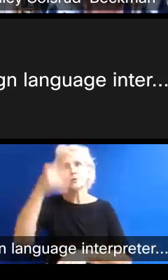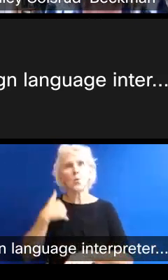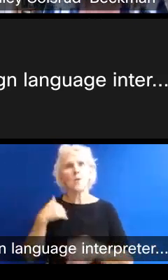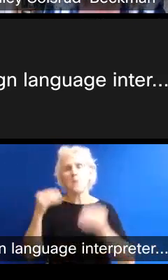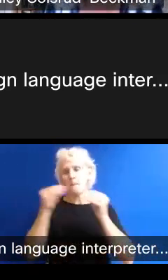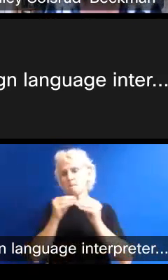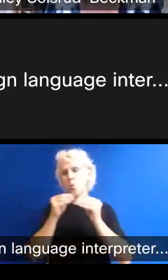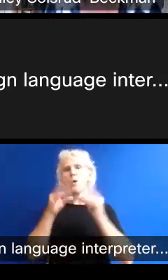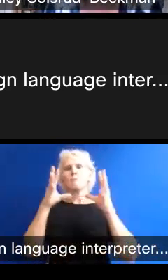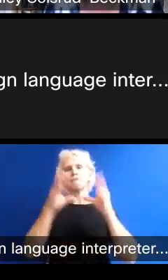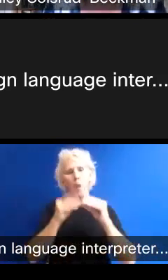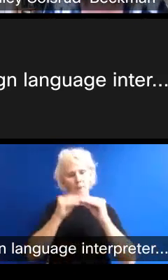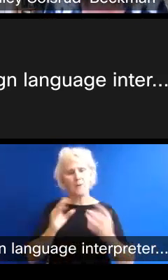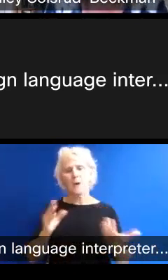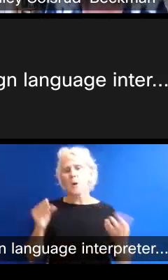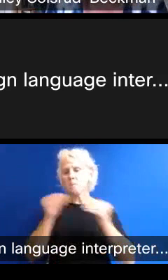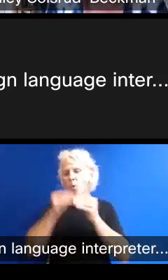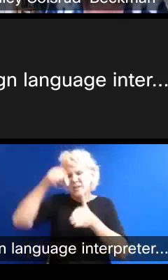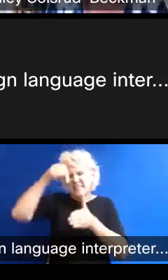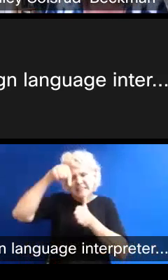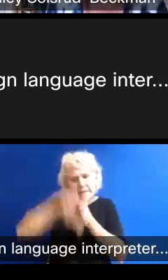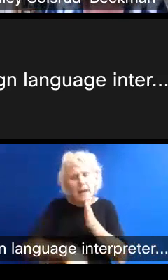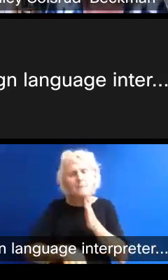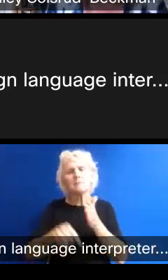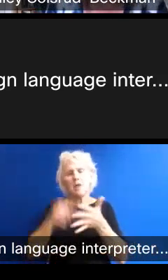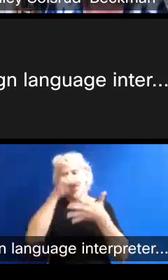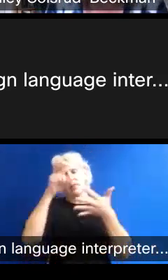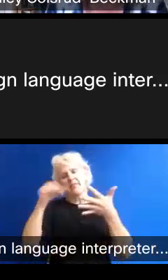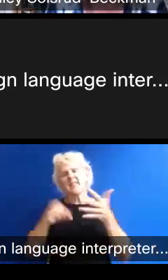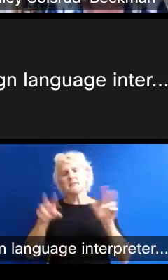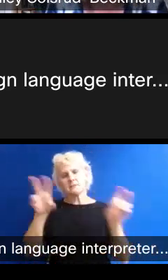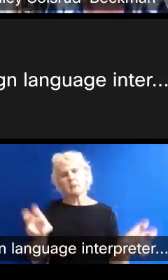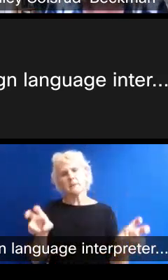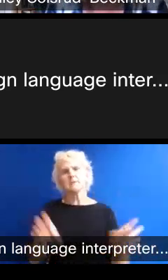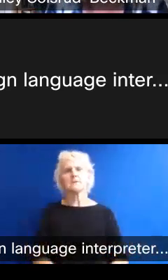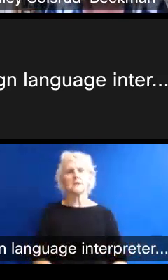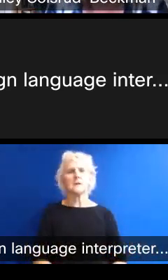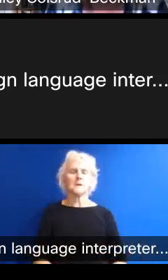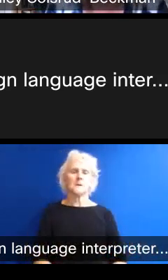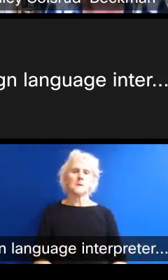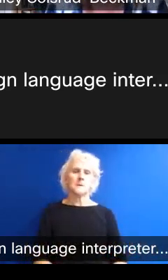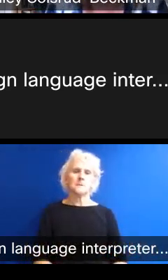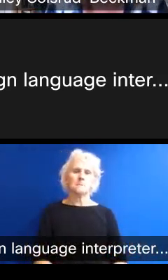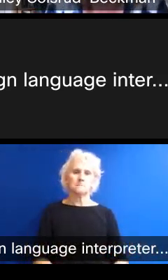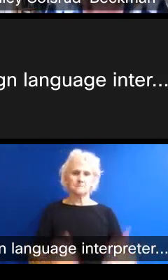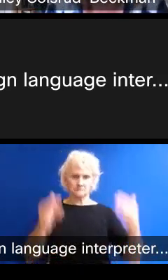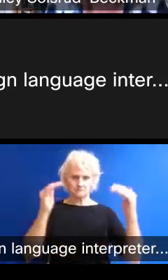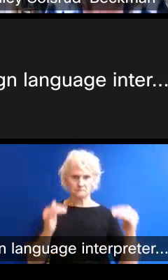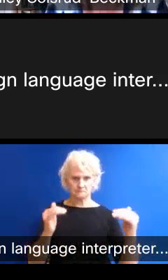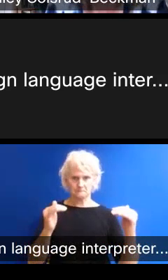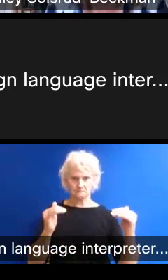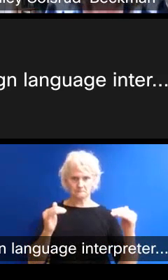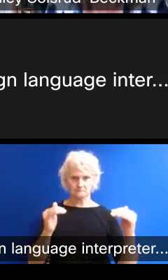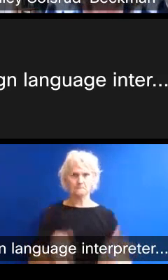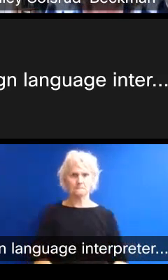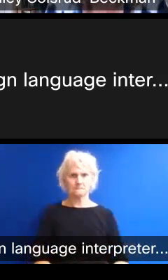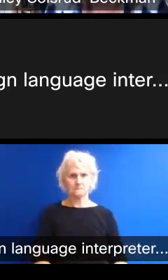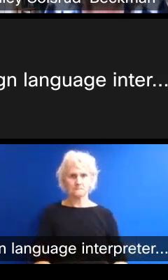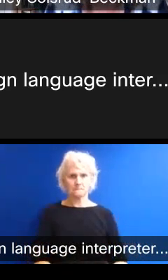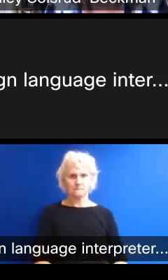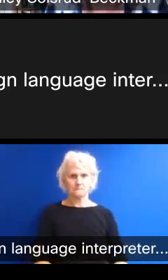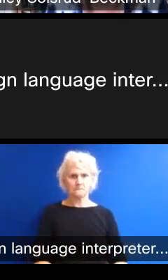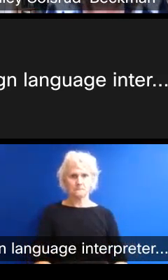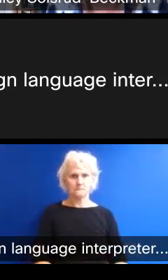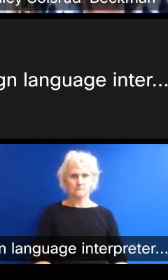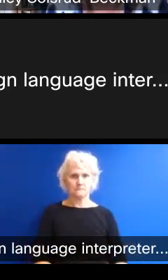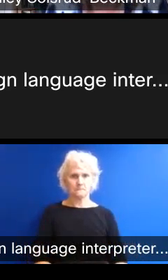will get more in depth on these topics and other topics. Next slide please.